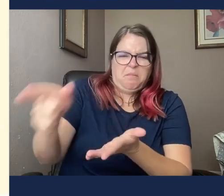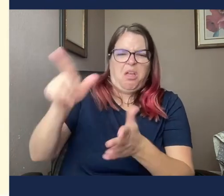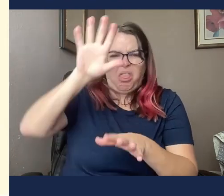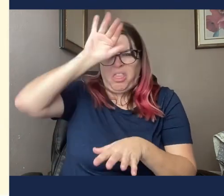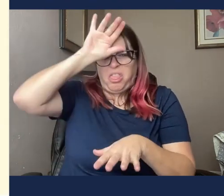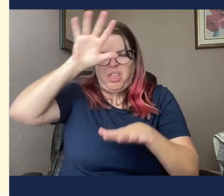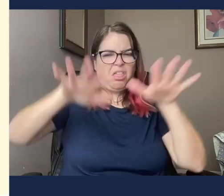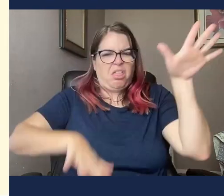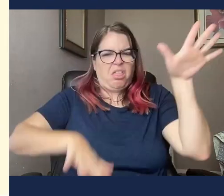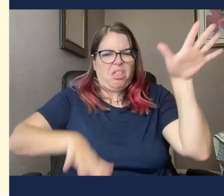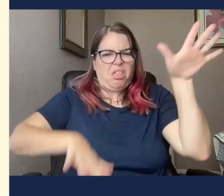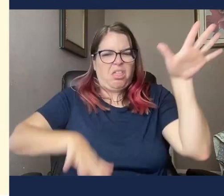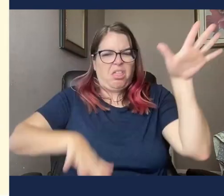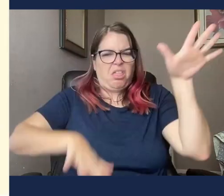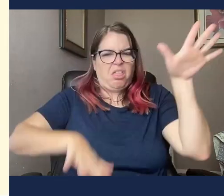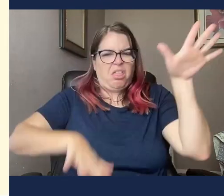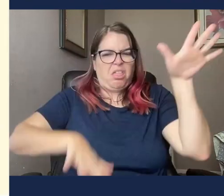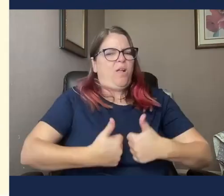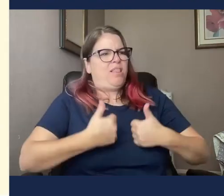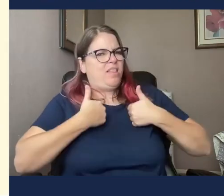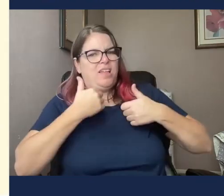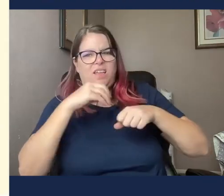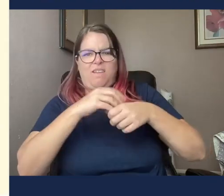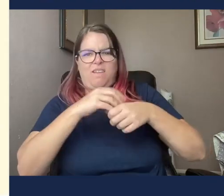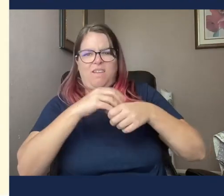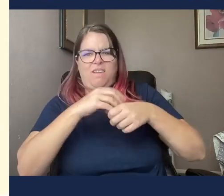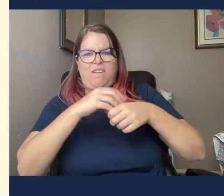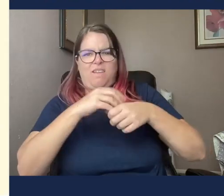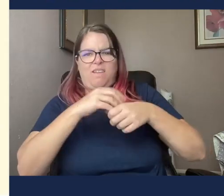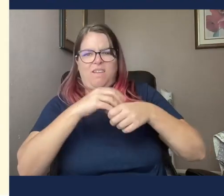And the third trope is what I sort of referred to earlier.